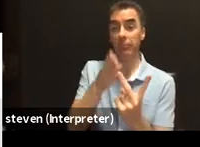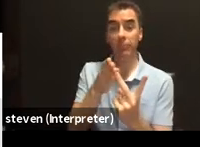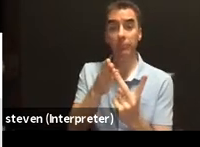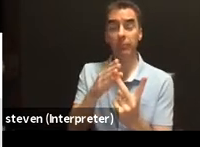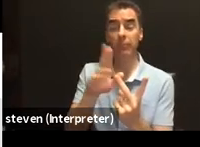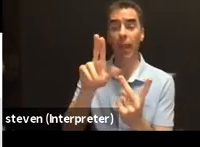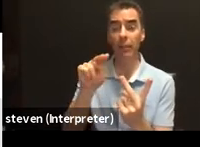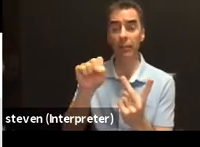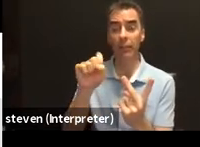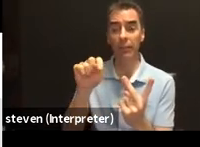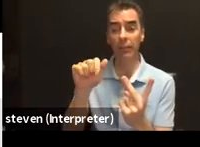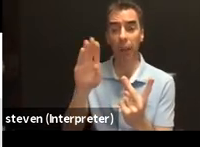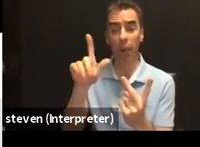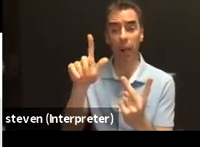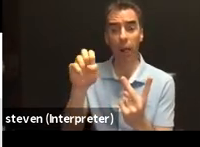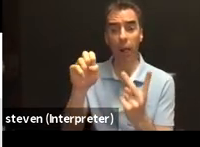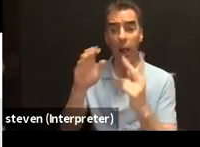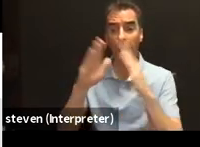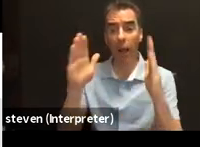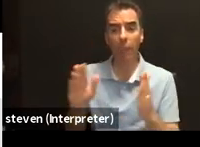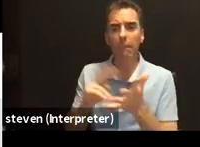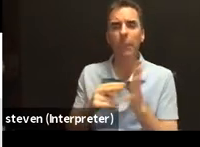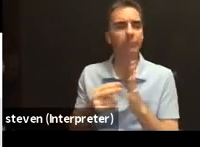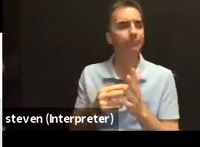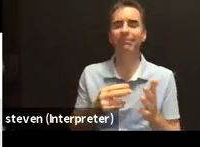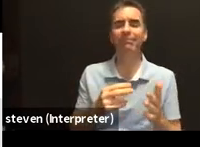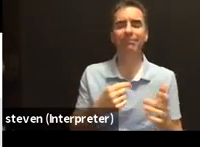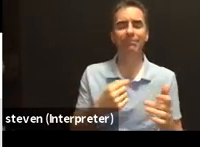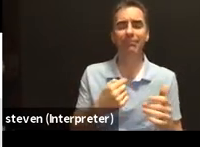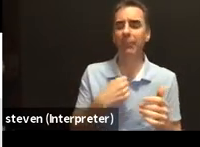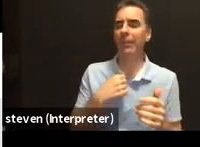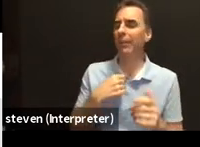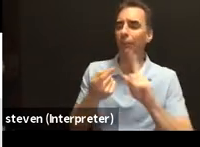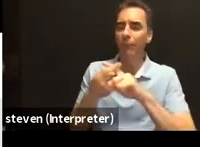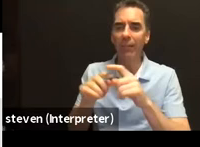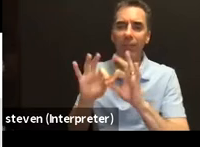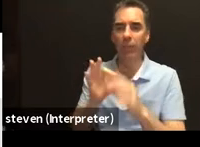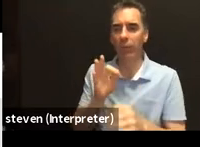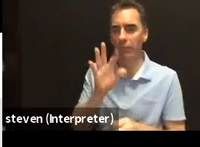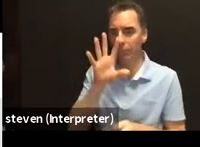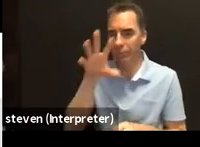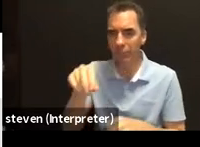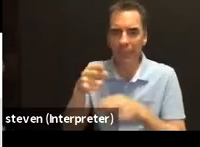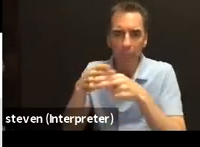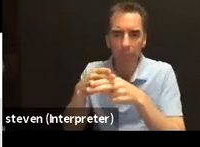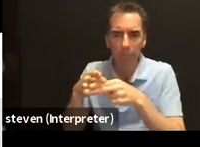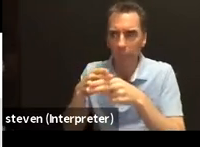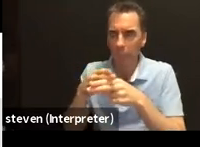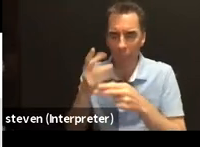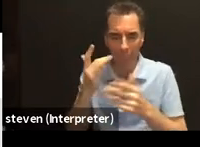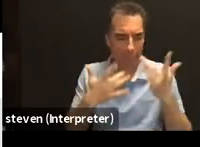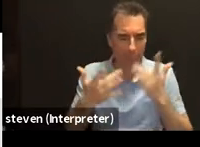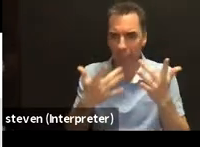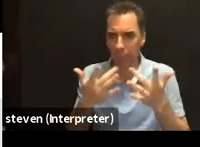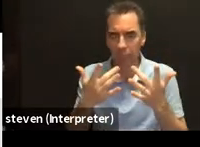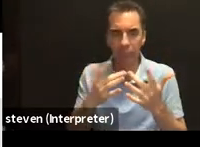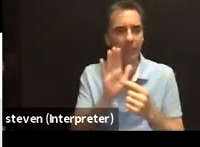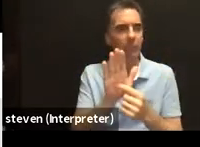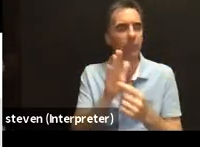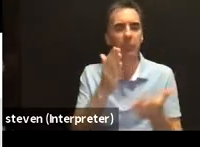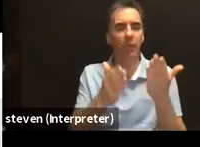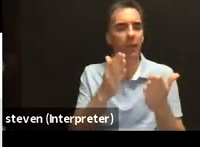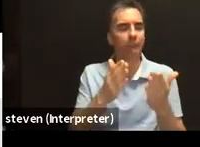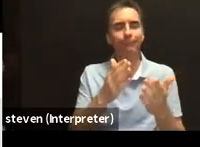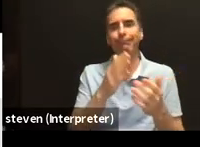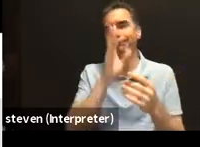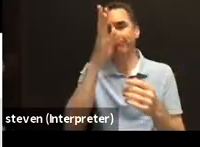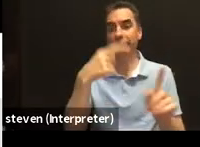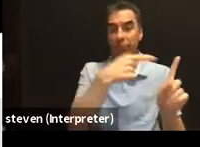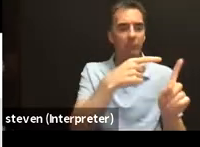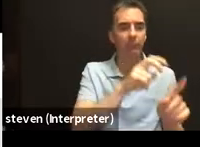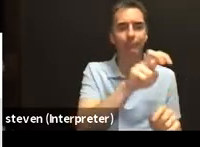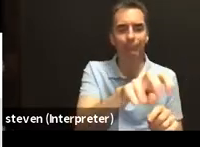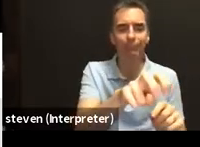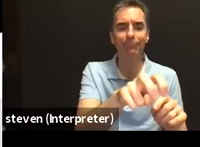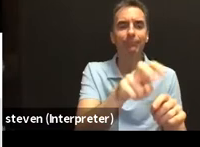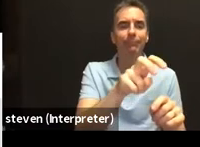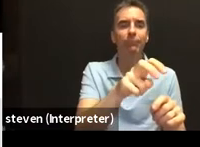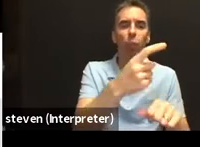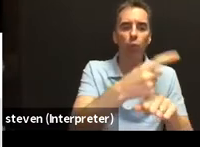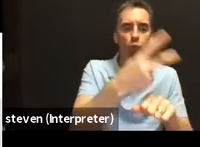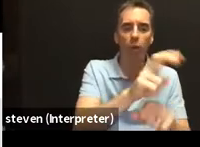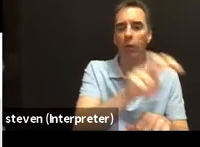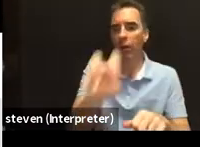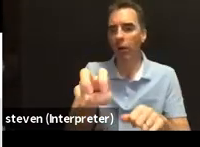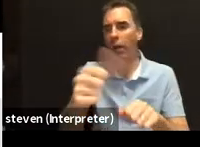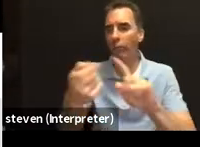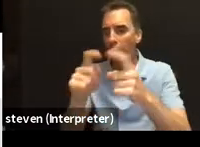maria.rodriguez: There are staying at a friend's house or the family just for a short period of time. We often call it couchsurfing so when someone is going next day, two days with one friend three days with the other four days with another friend and they go back to the family for less than seven days.